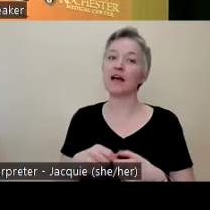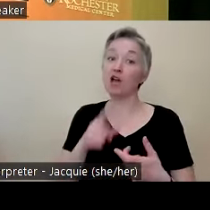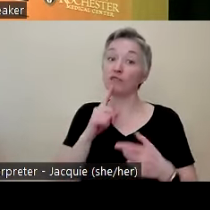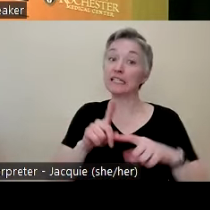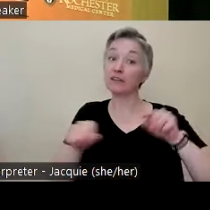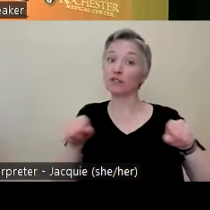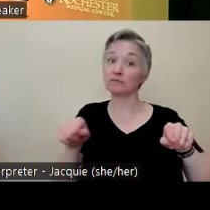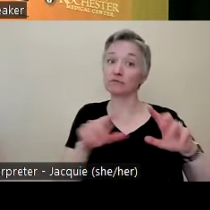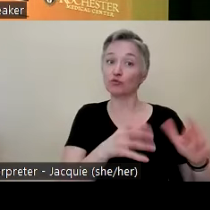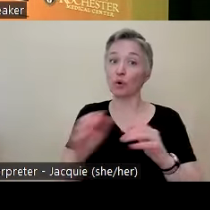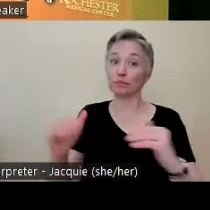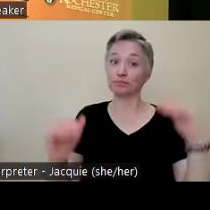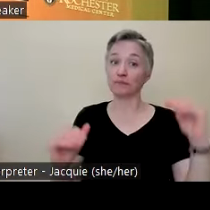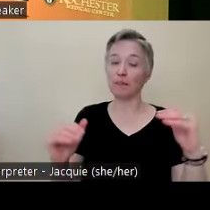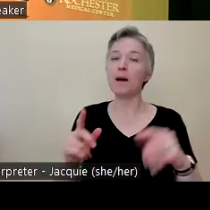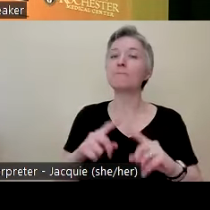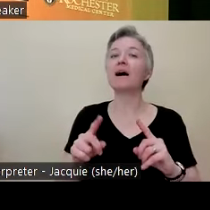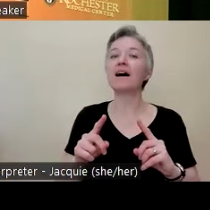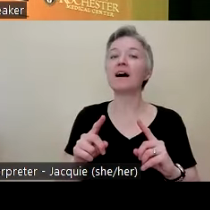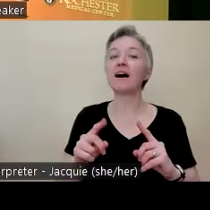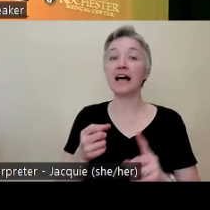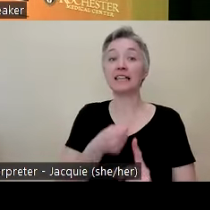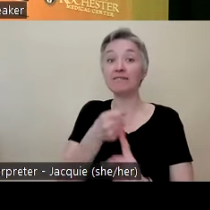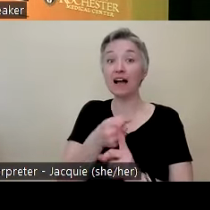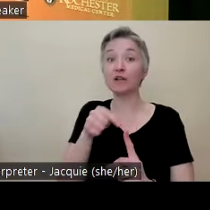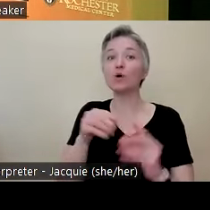little different than what we expected the effect was actually stronger in the typically developing